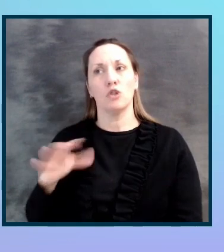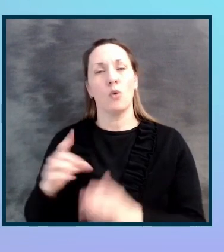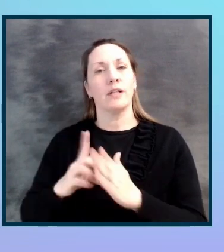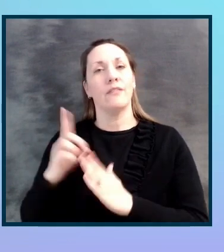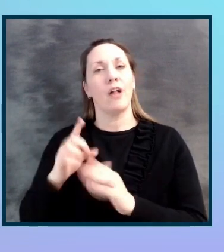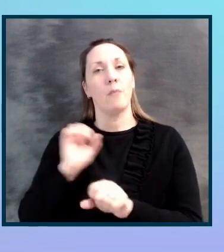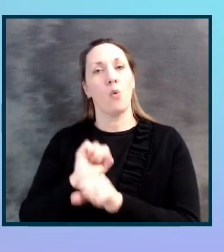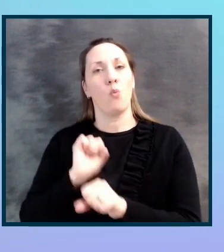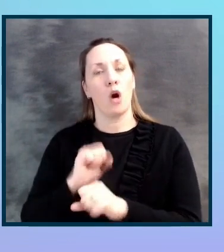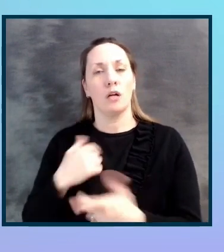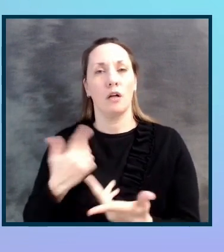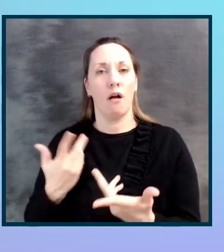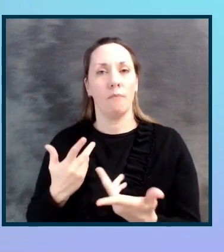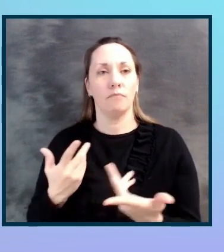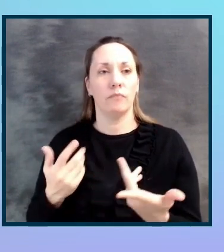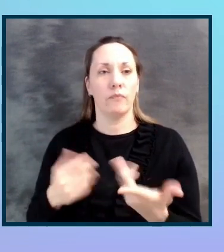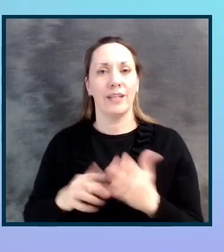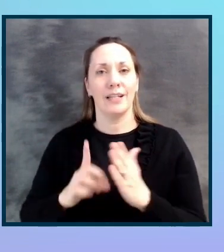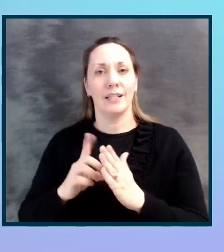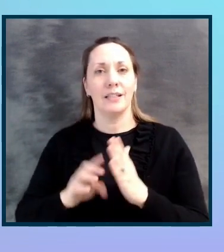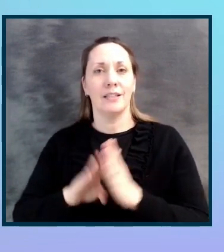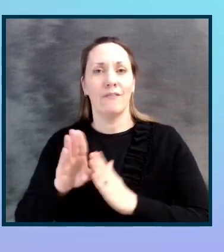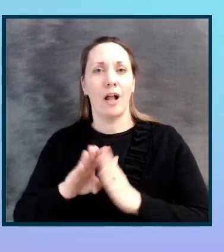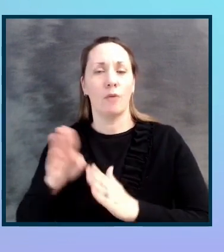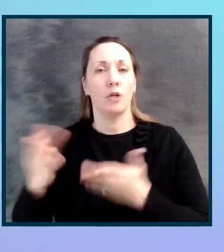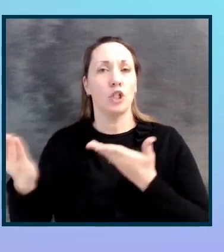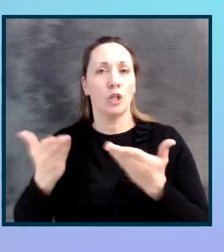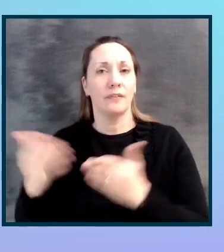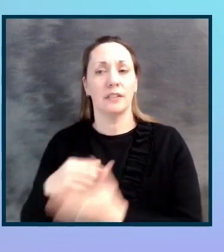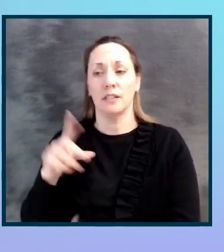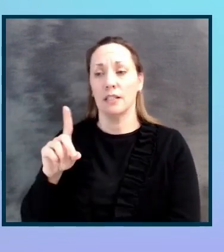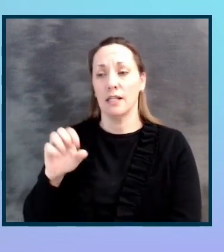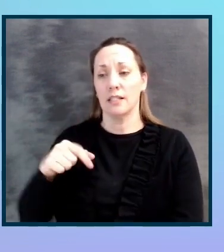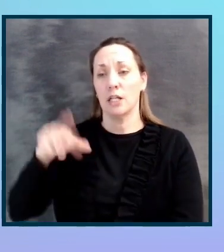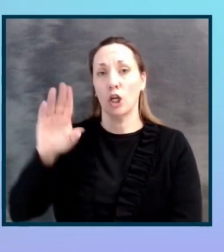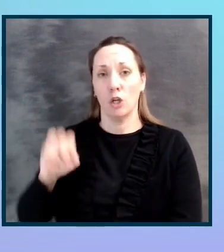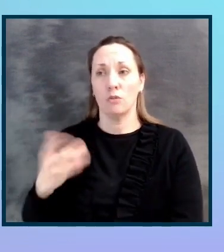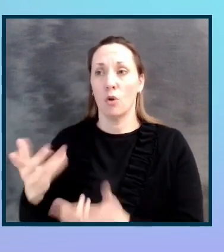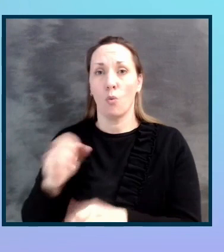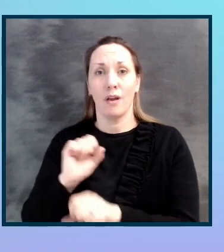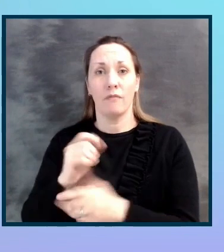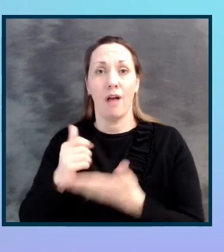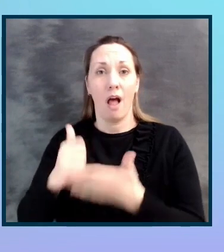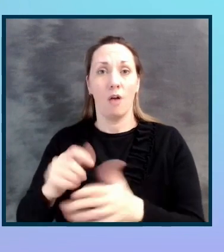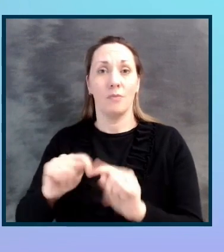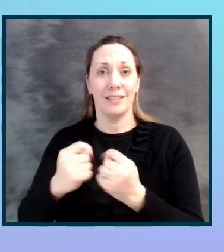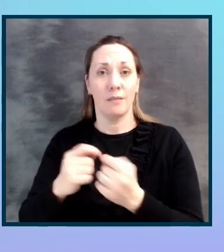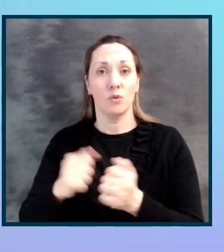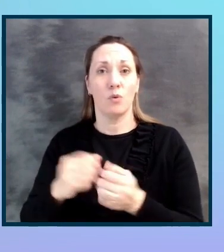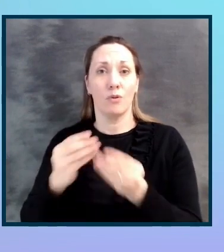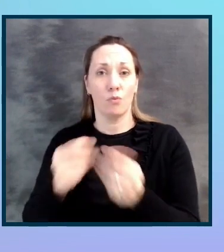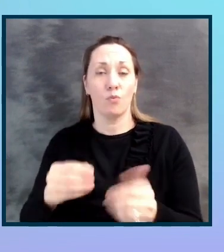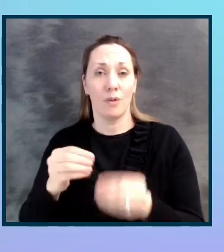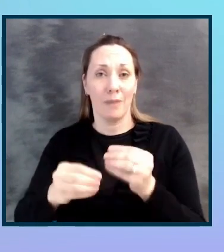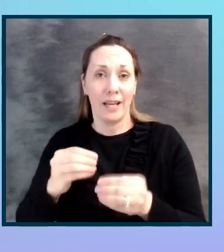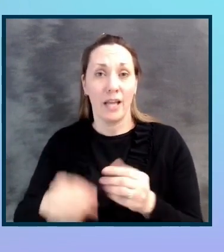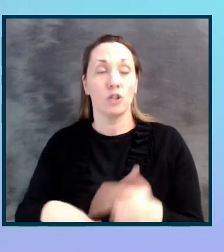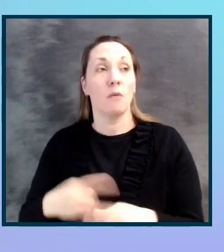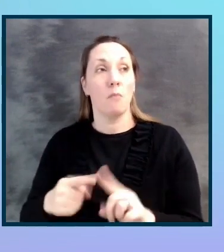I worked on developer services at DQ. So we helped teams with remediation, kinda did some consulting here and there, but we still developed.